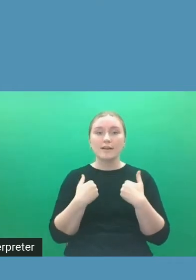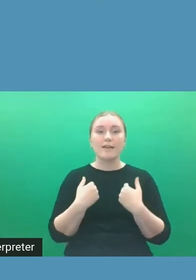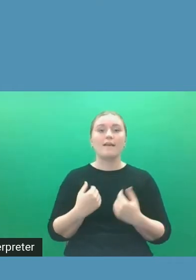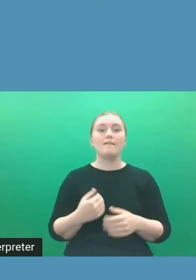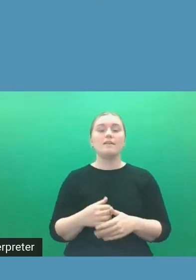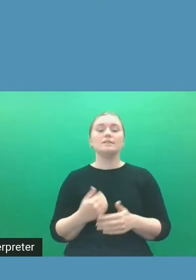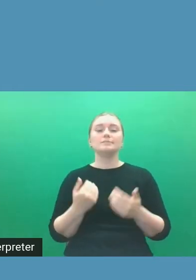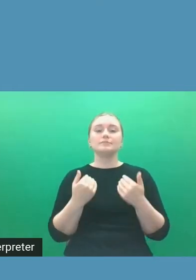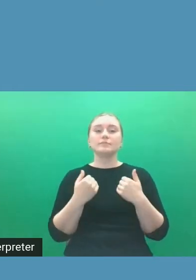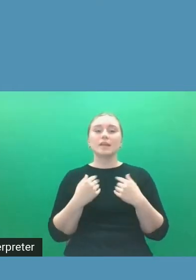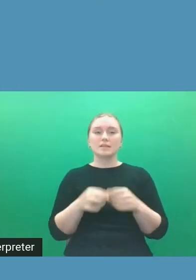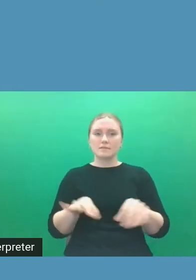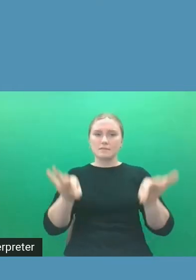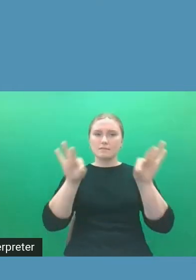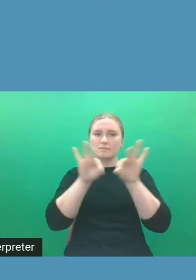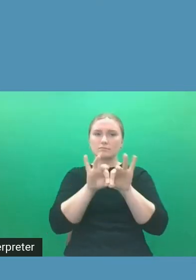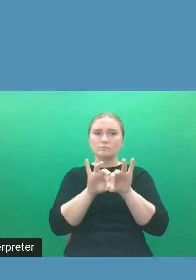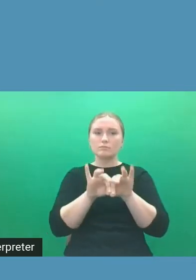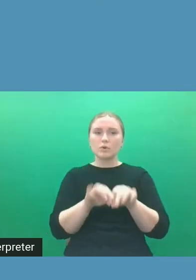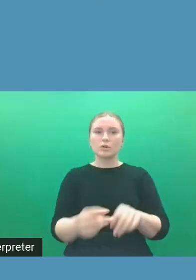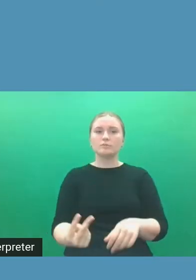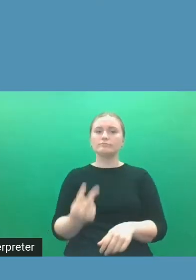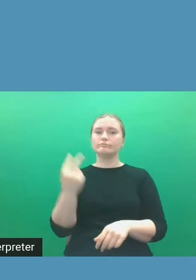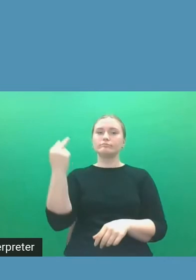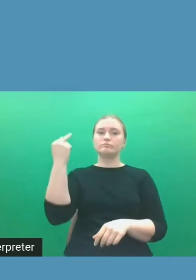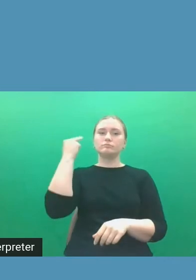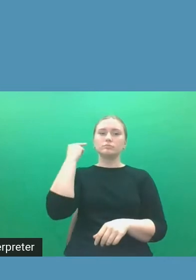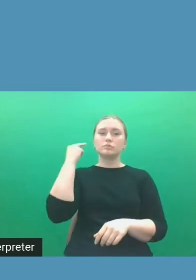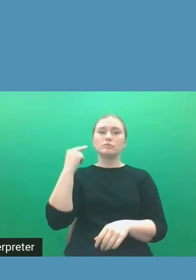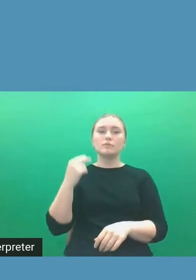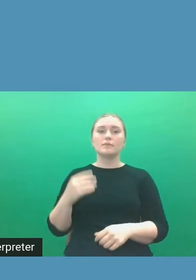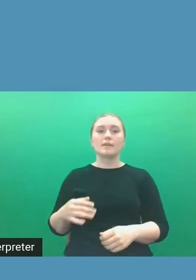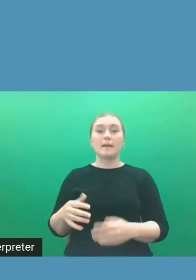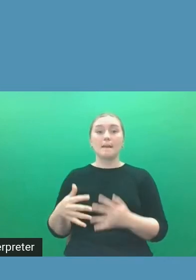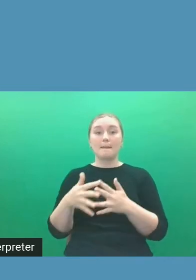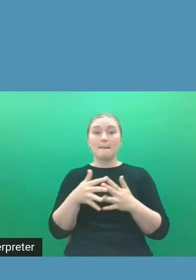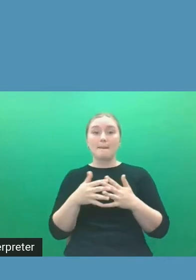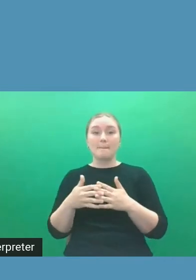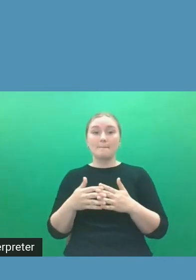it is important to reflect on the land we each occupy and honor the indigenous people who have